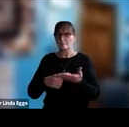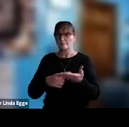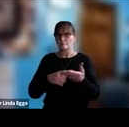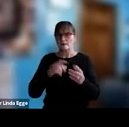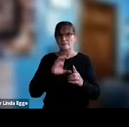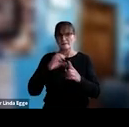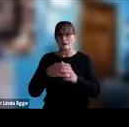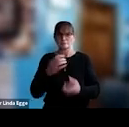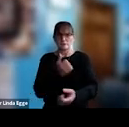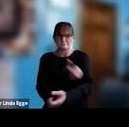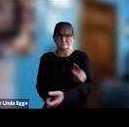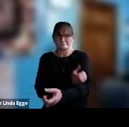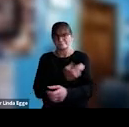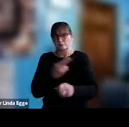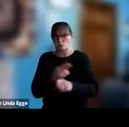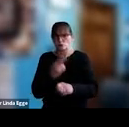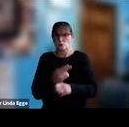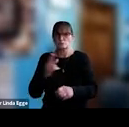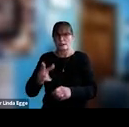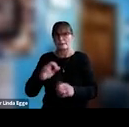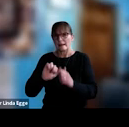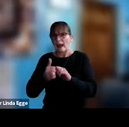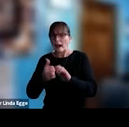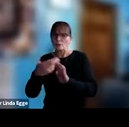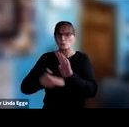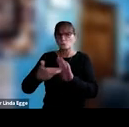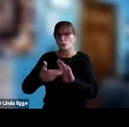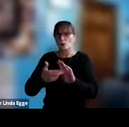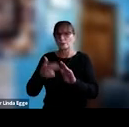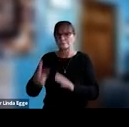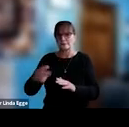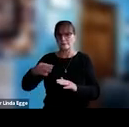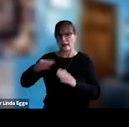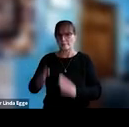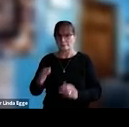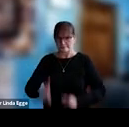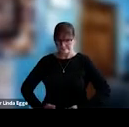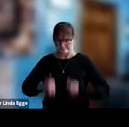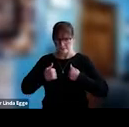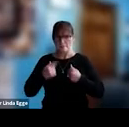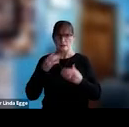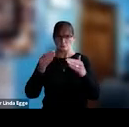and the role it plays in the applicant's life. The next part of the substance abuse section